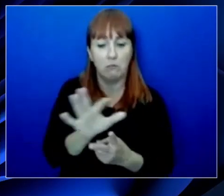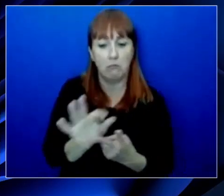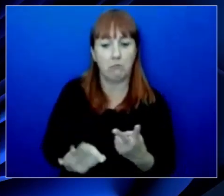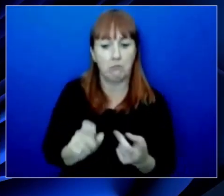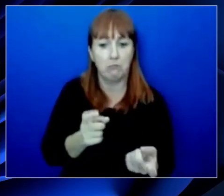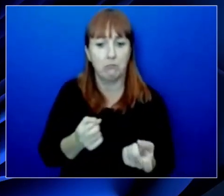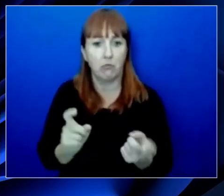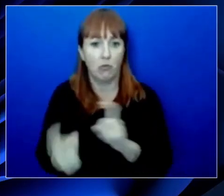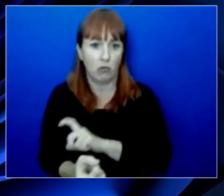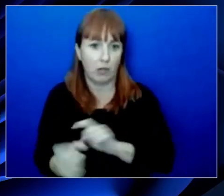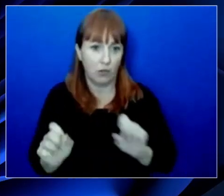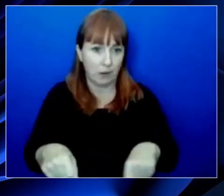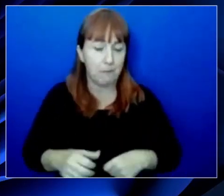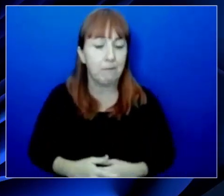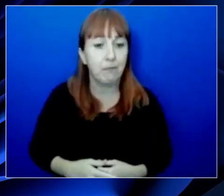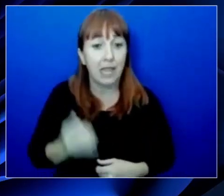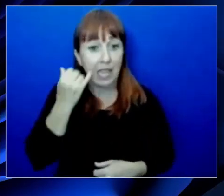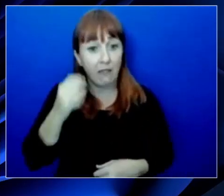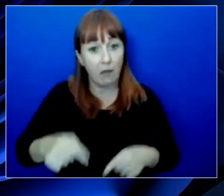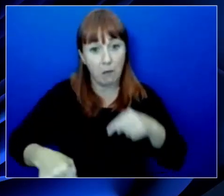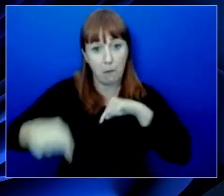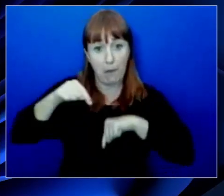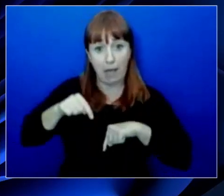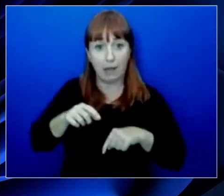if you need to go back, you can shift tab back to the back button.